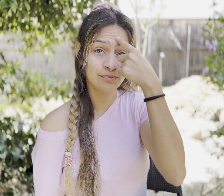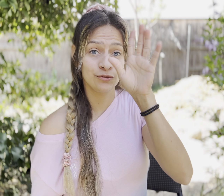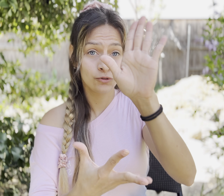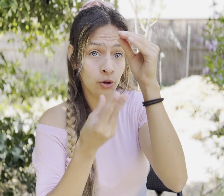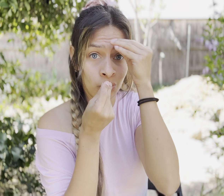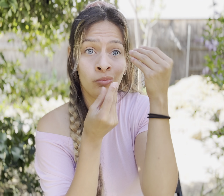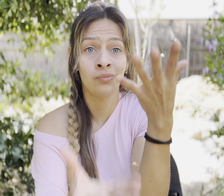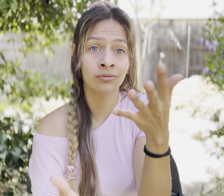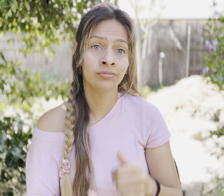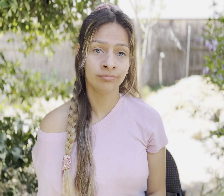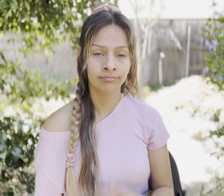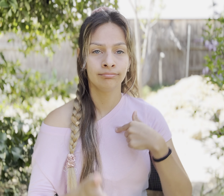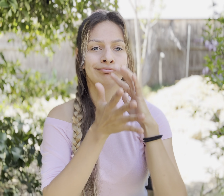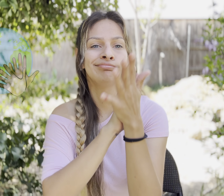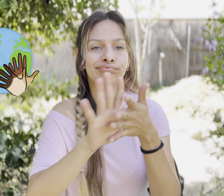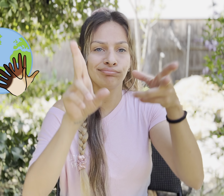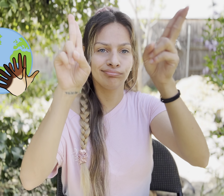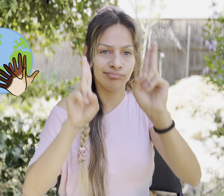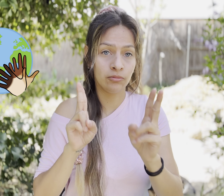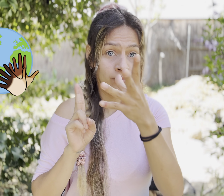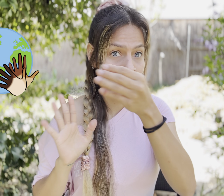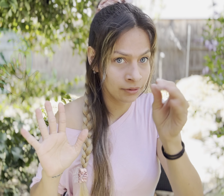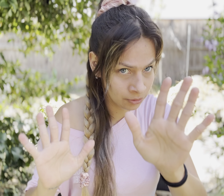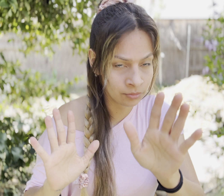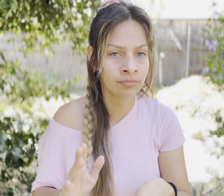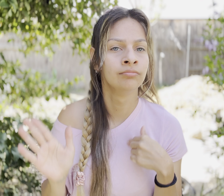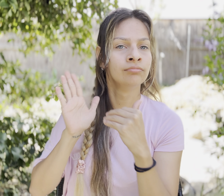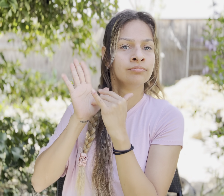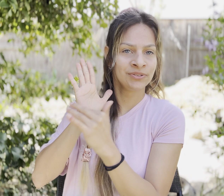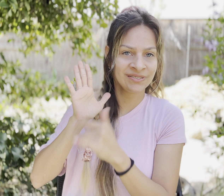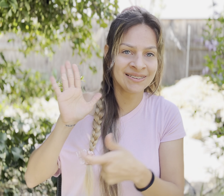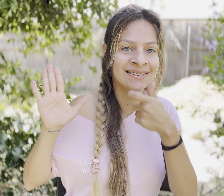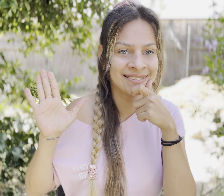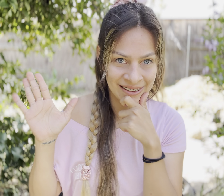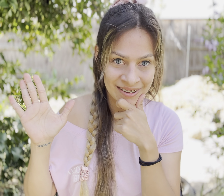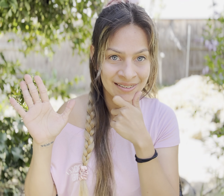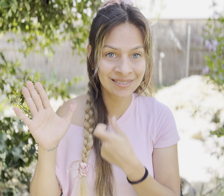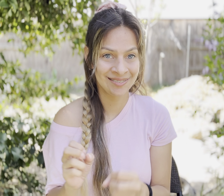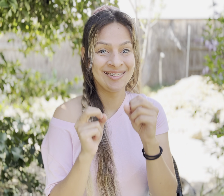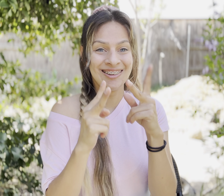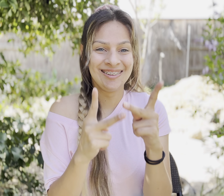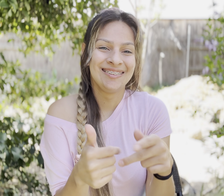For your information, here I am using International Sign Language and I'll put subtitles in this English. Ok.